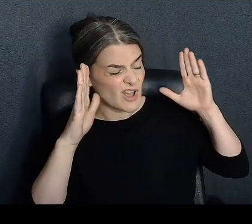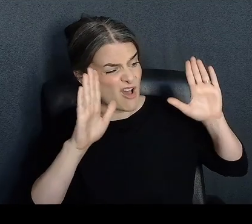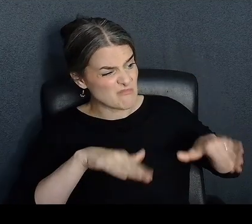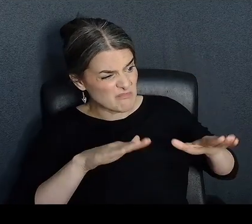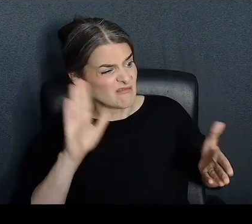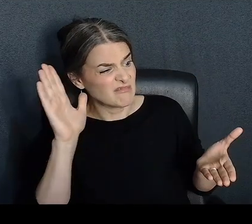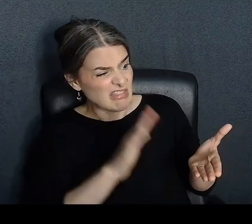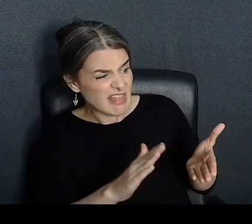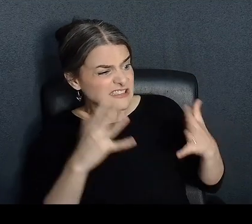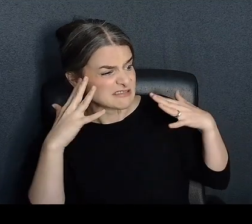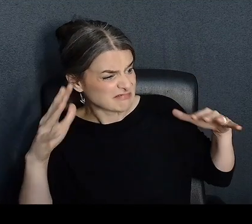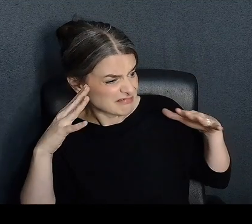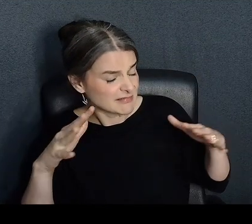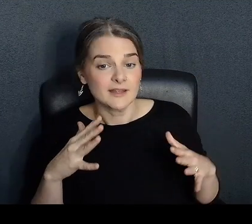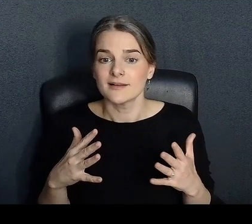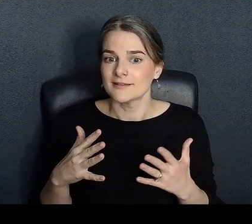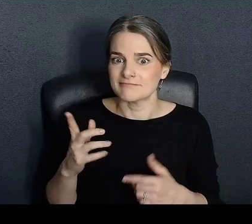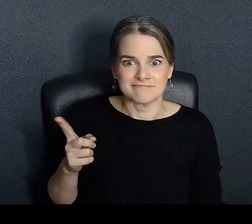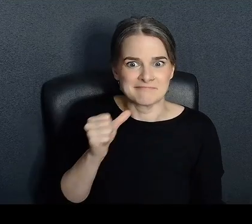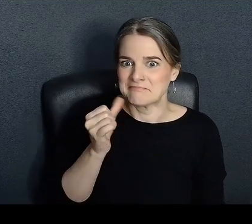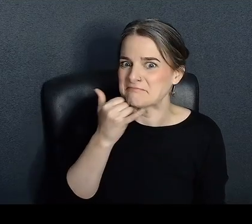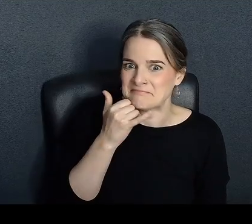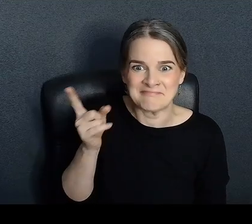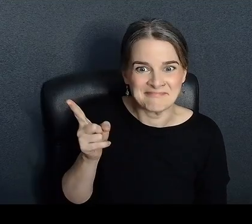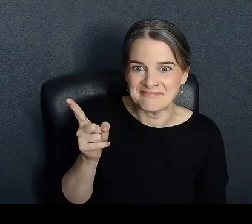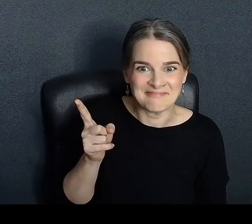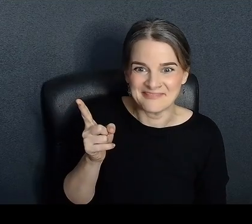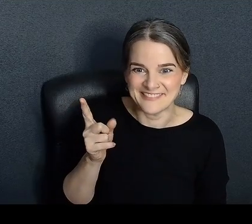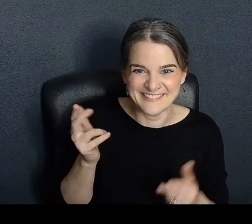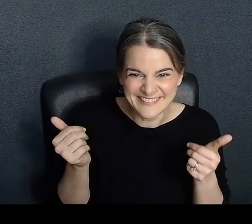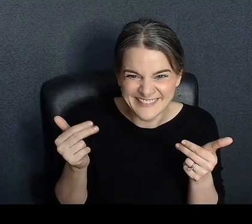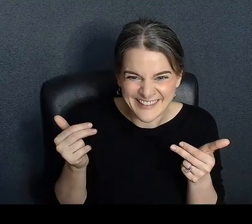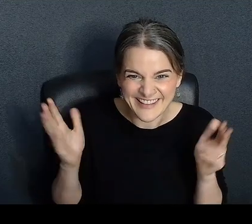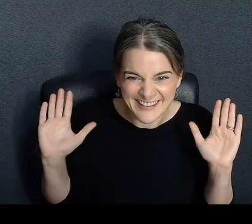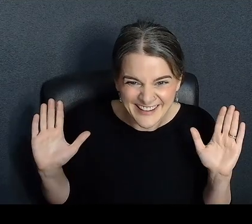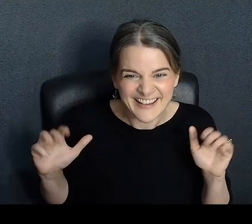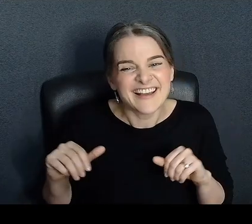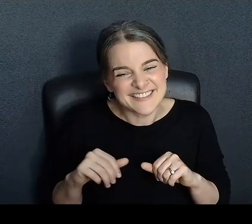So make sure you practice that hearing safety